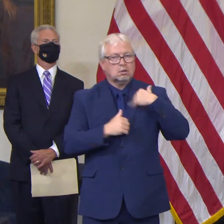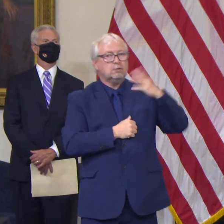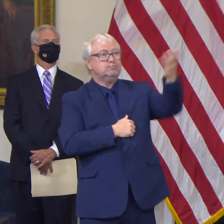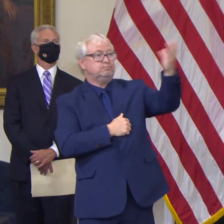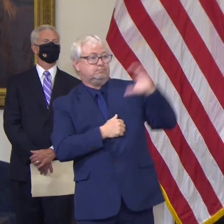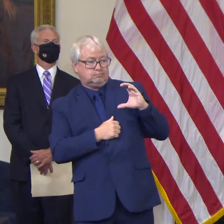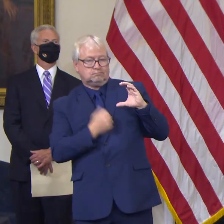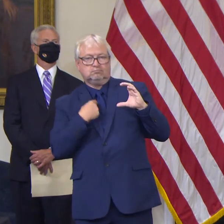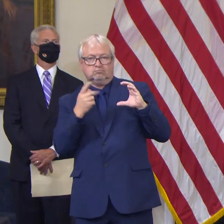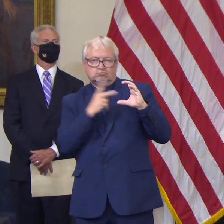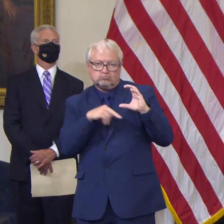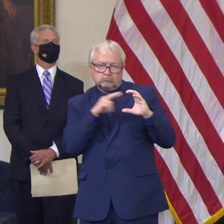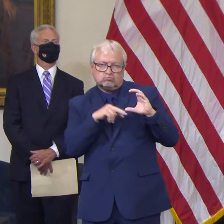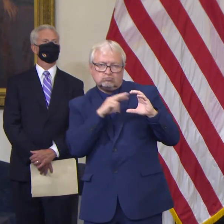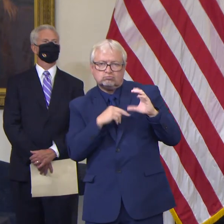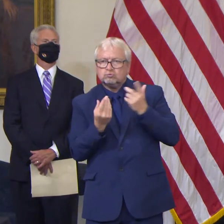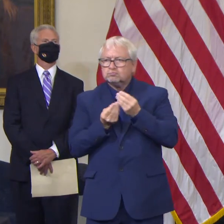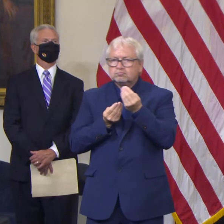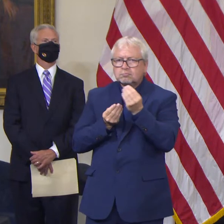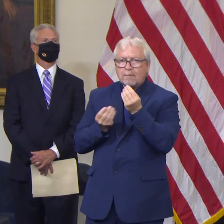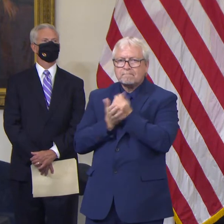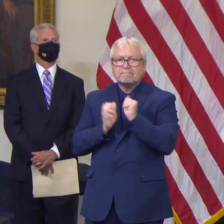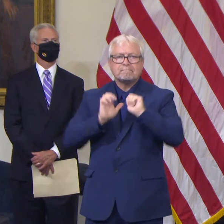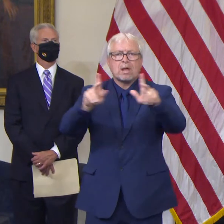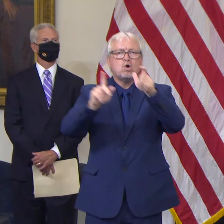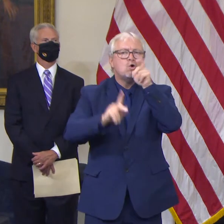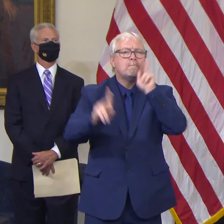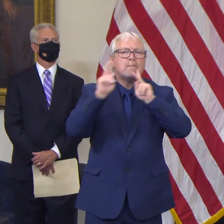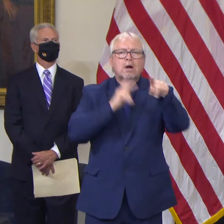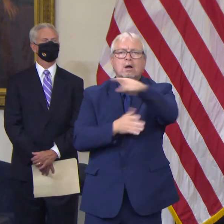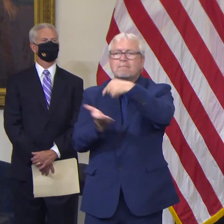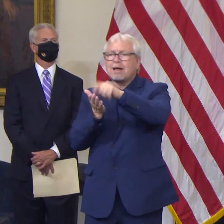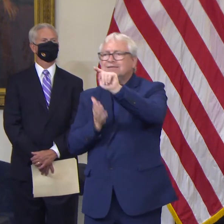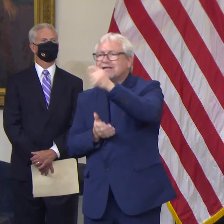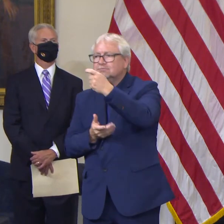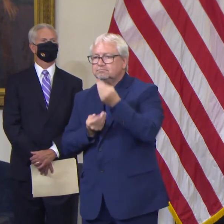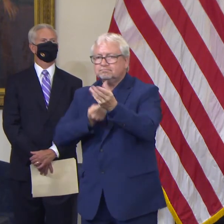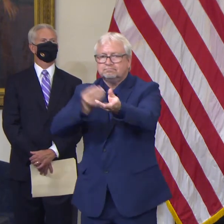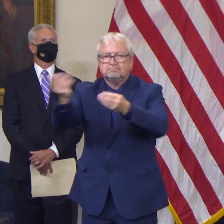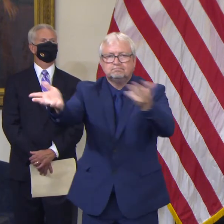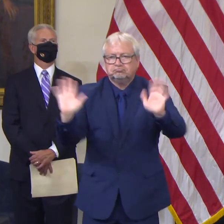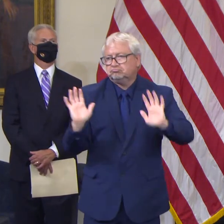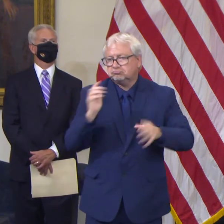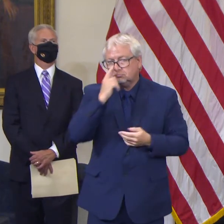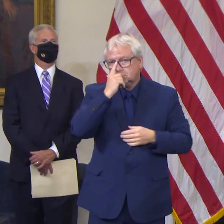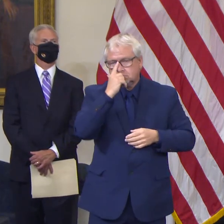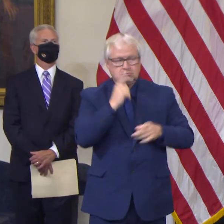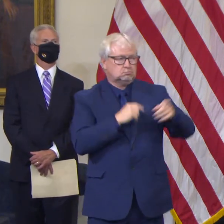or figure out how to give some of it back to the taxpayers. We're going to try to keep as much of that on hand as we can (Question off mic).